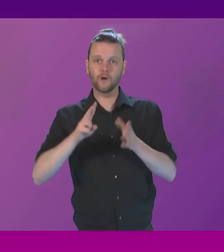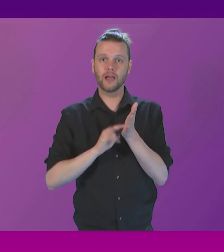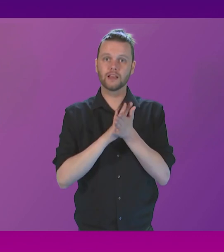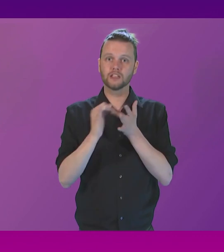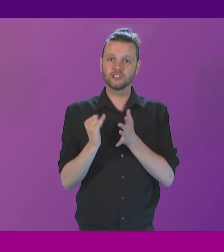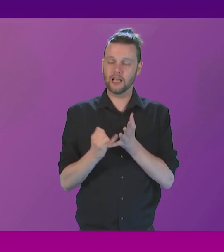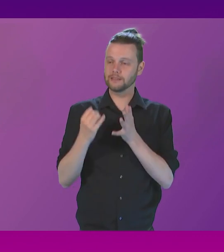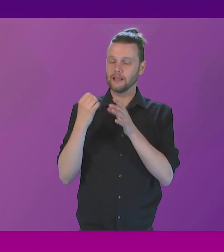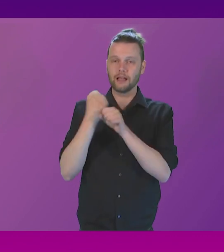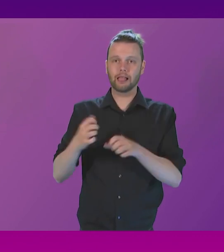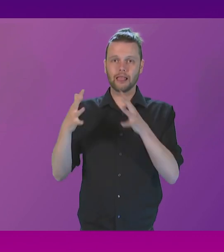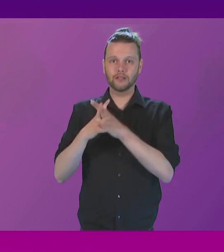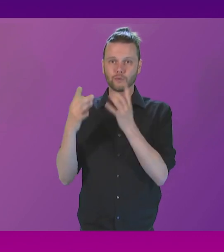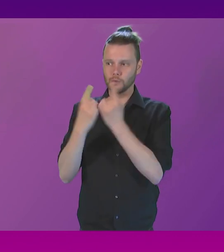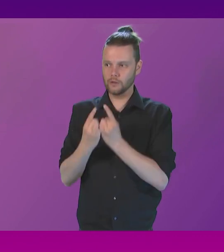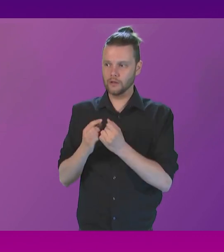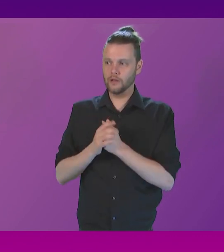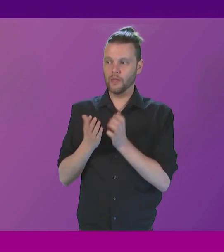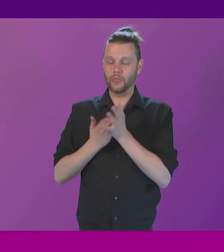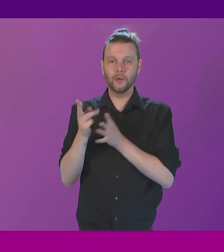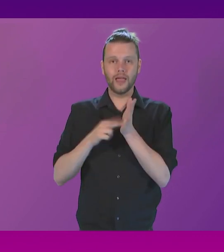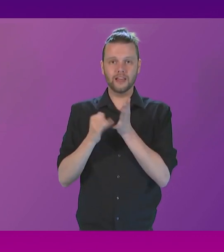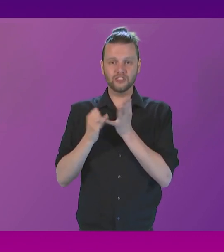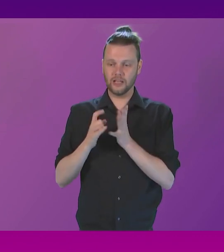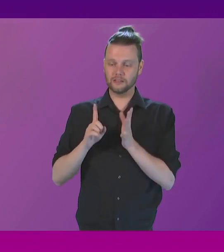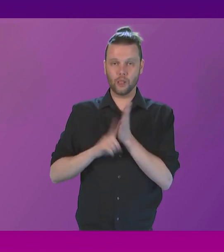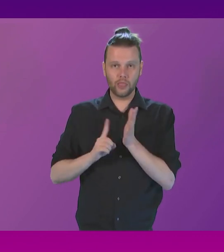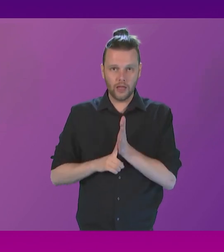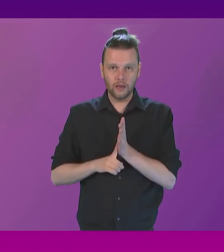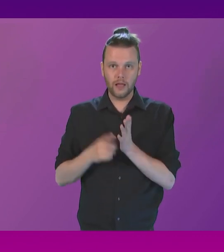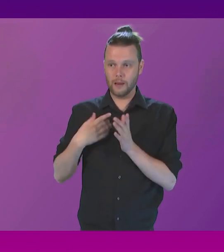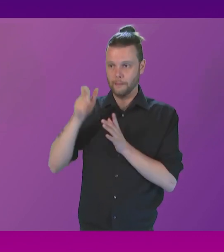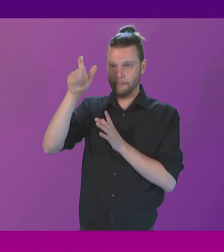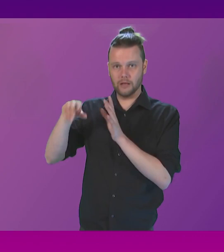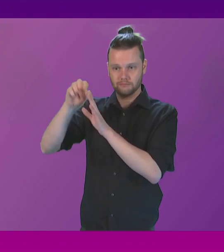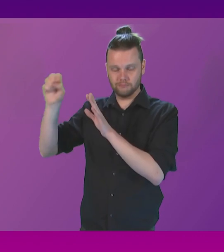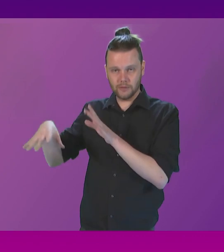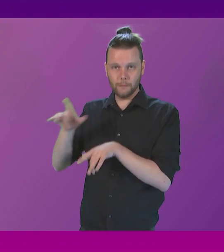Greater Glasgow and Clyde case by NHS Lothian. A determination was made after that case.